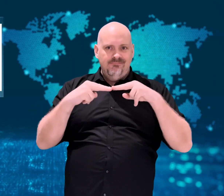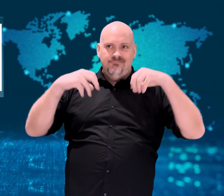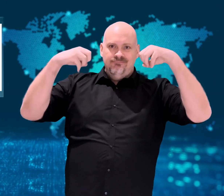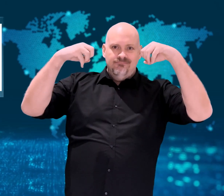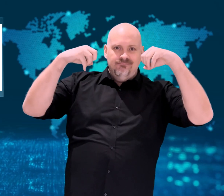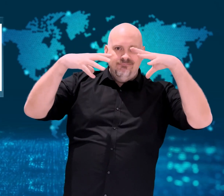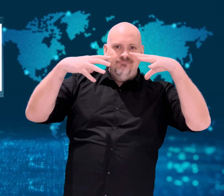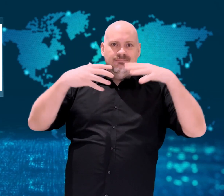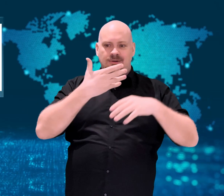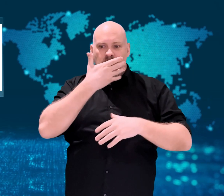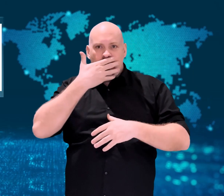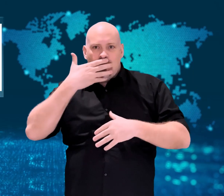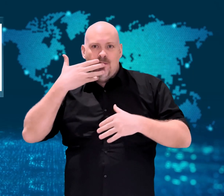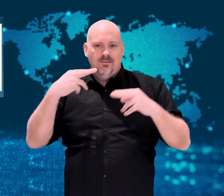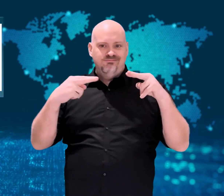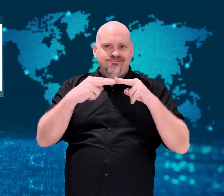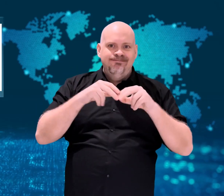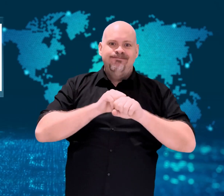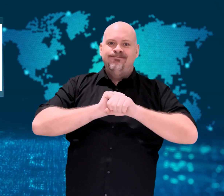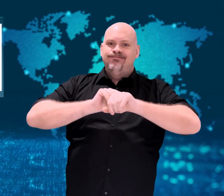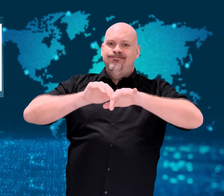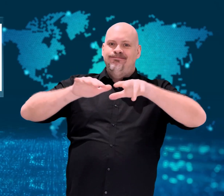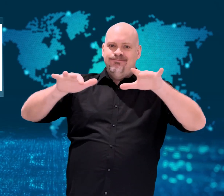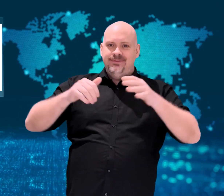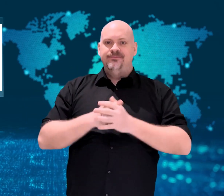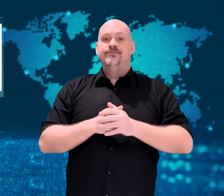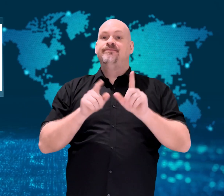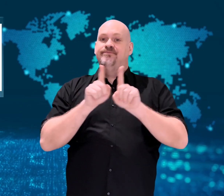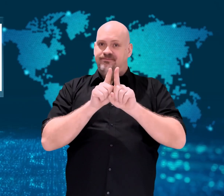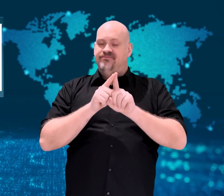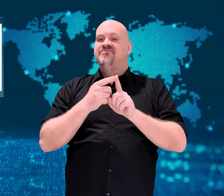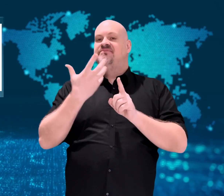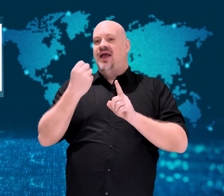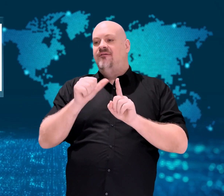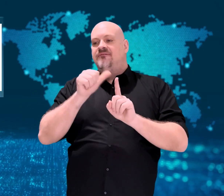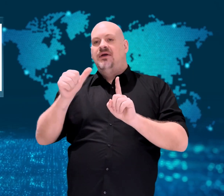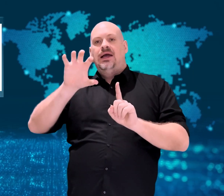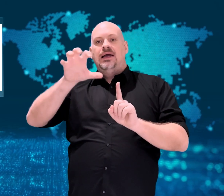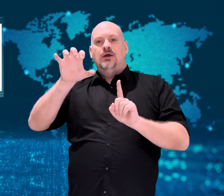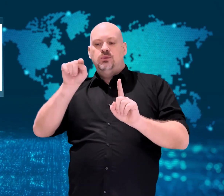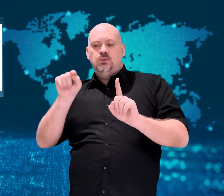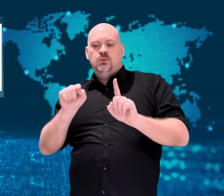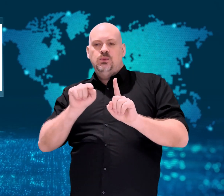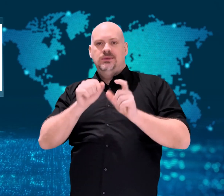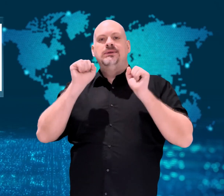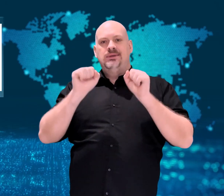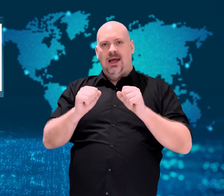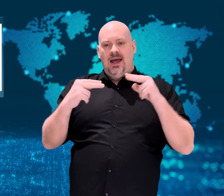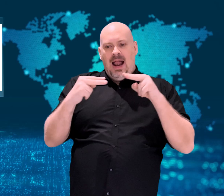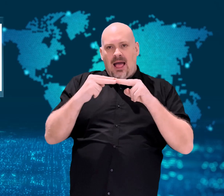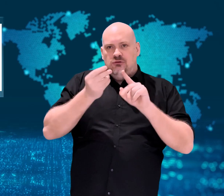neighboring countries. Prior to this,